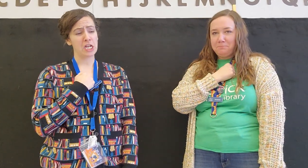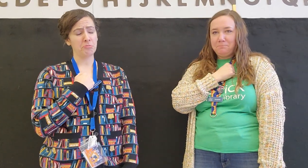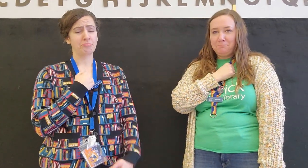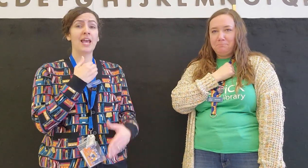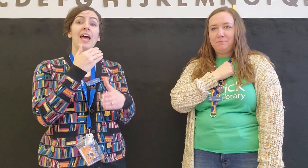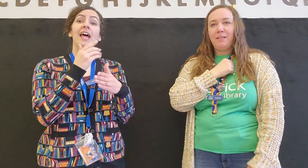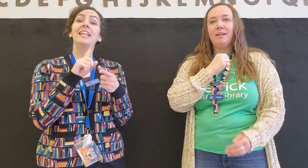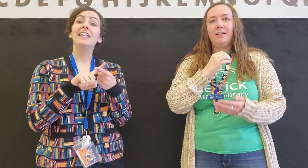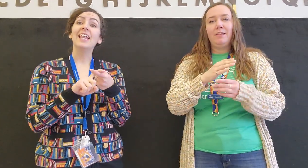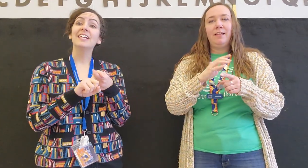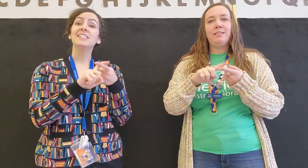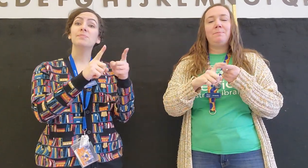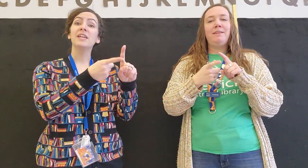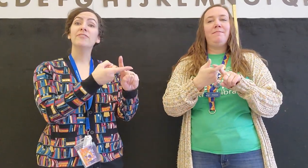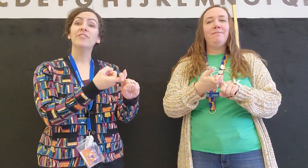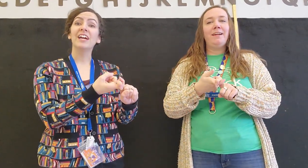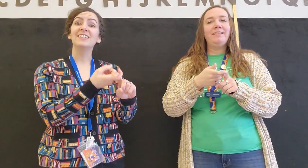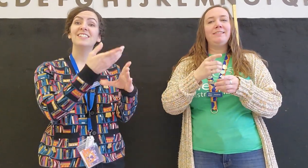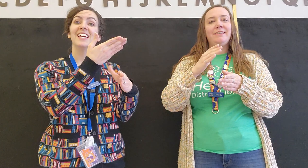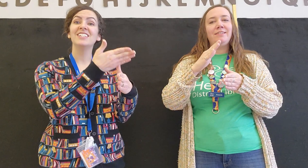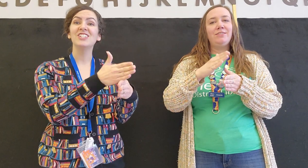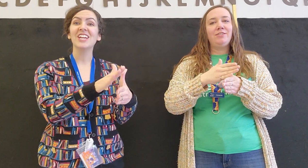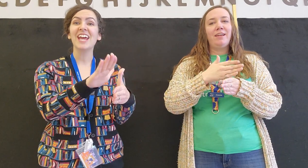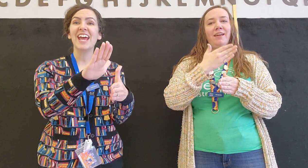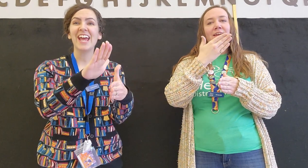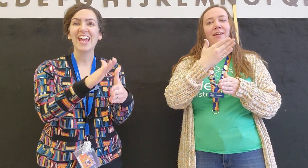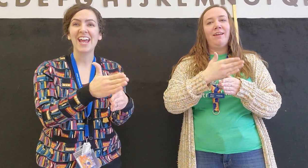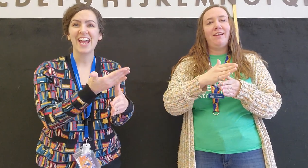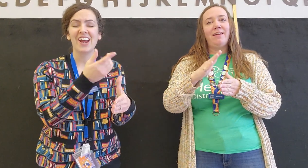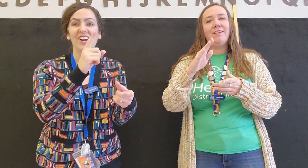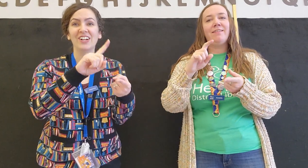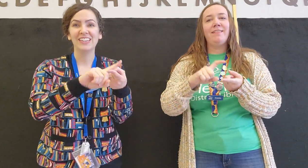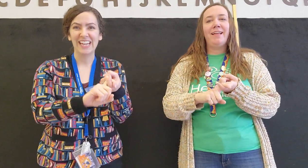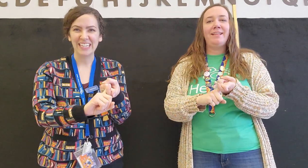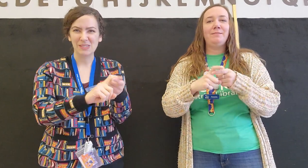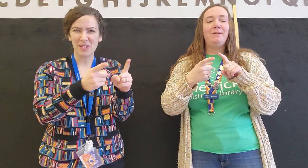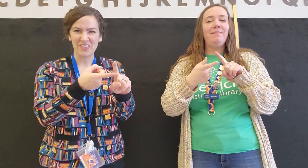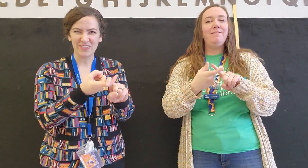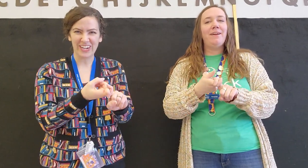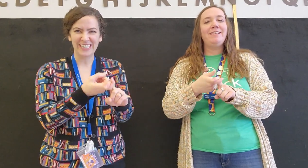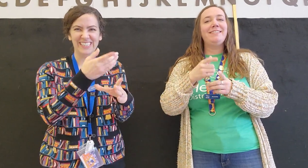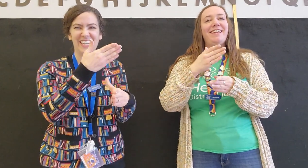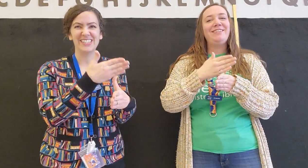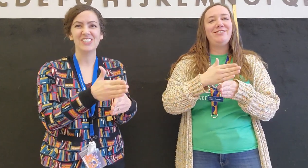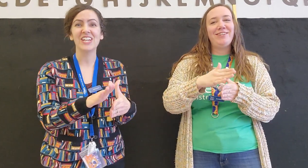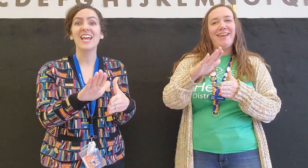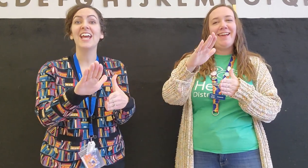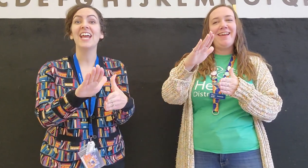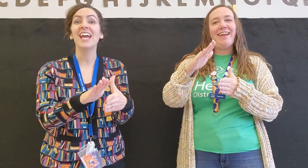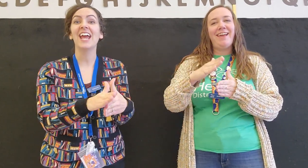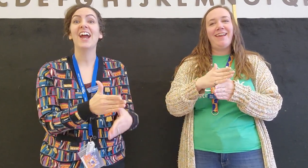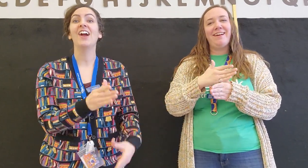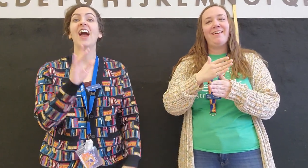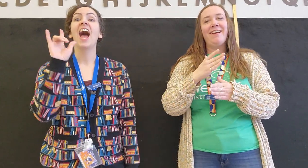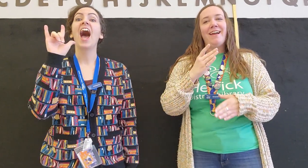Let's be friends and share, let's be friends and share.